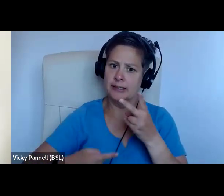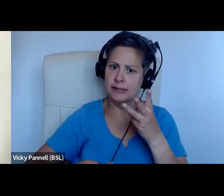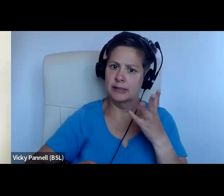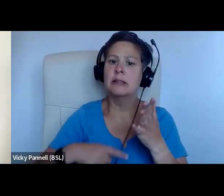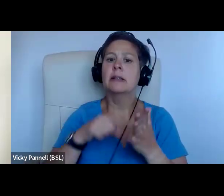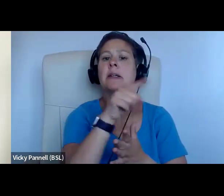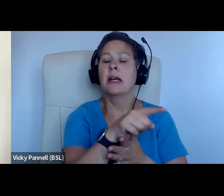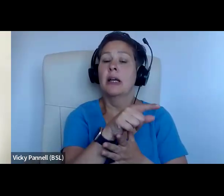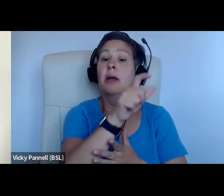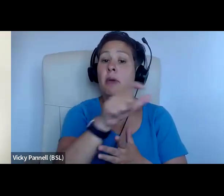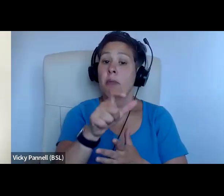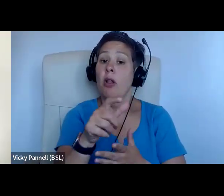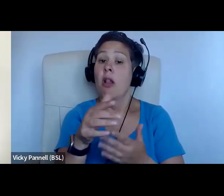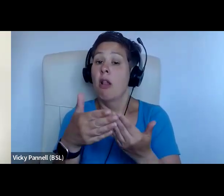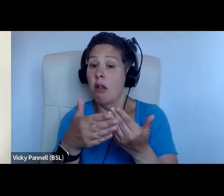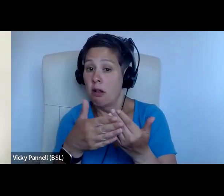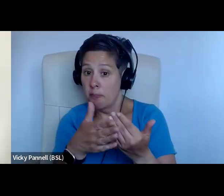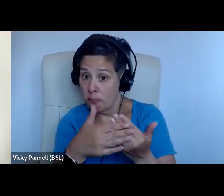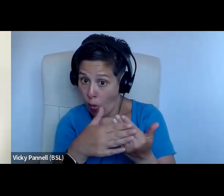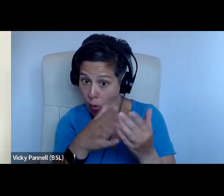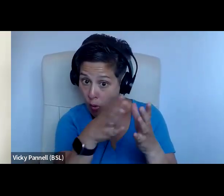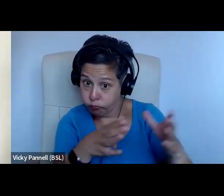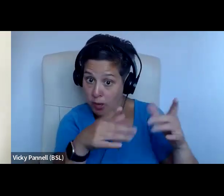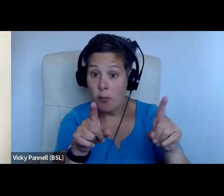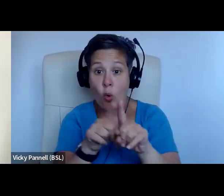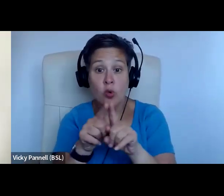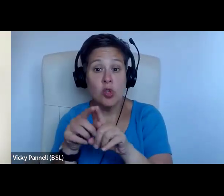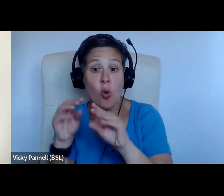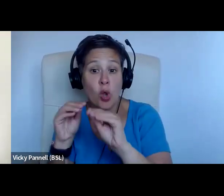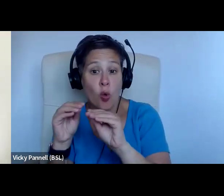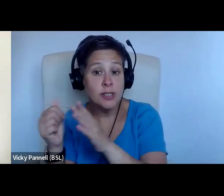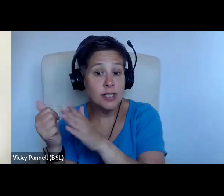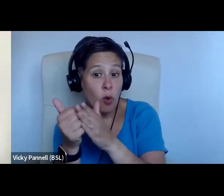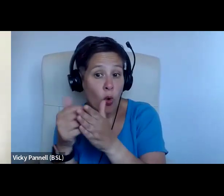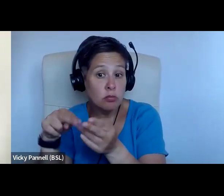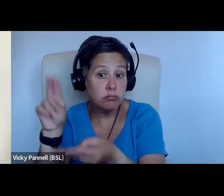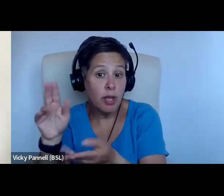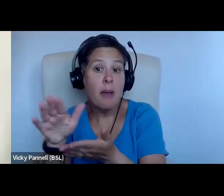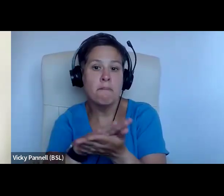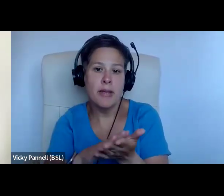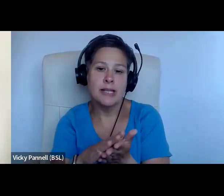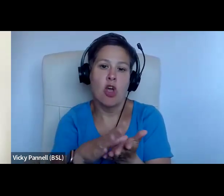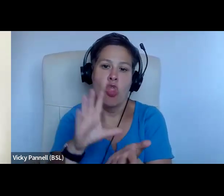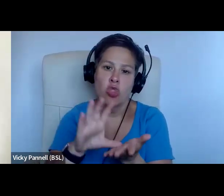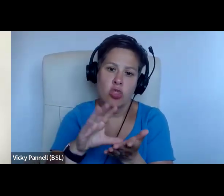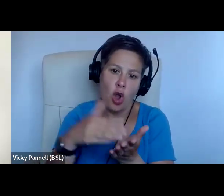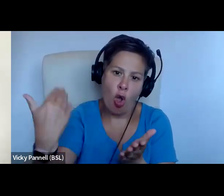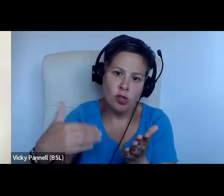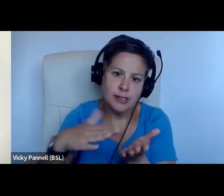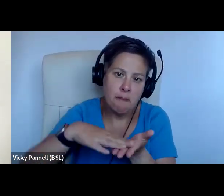trends continue, the, it will it'll really be a much, much bigger program by the